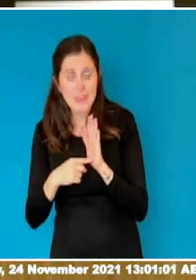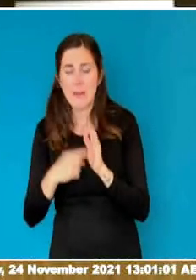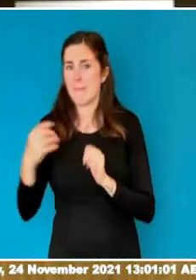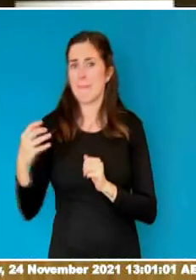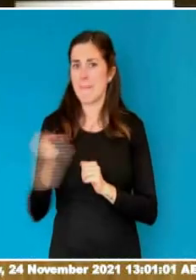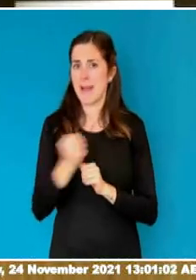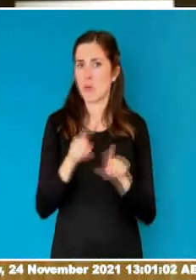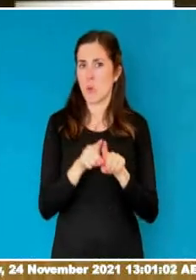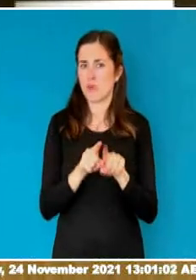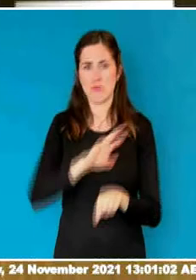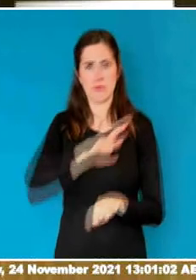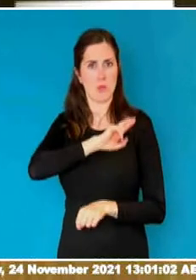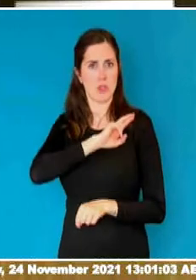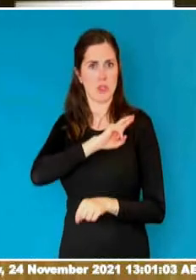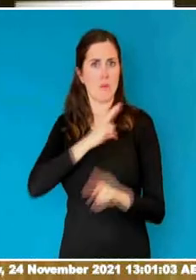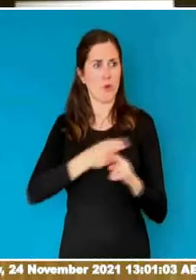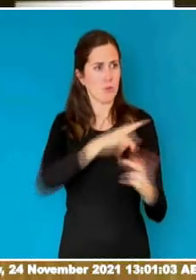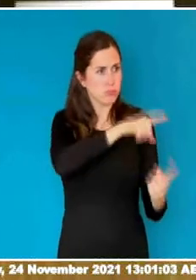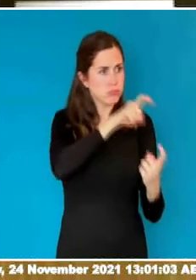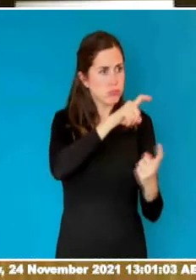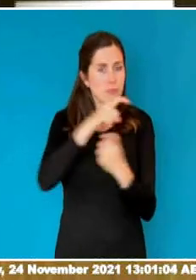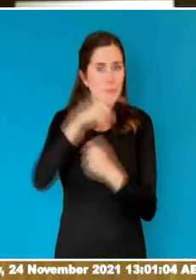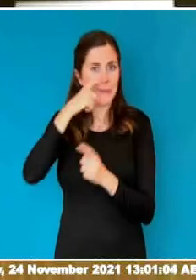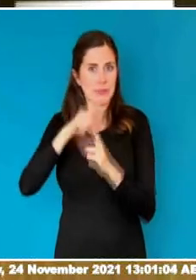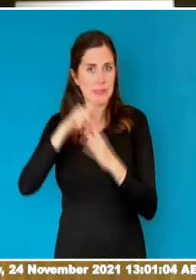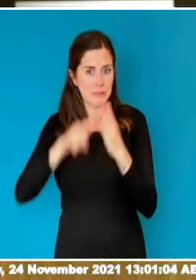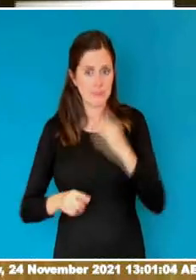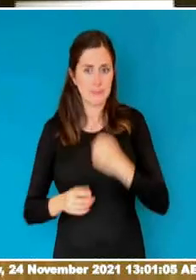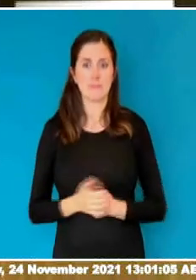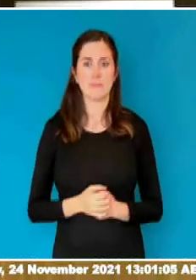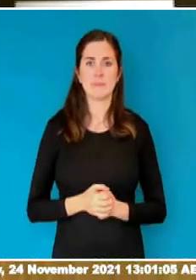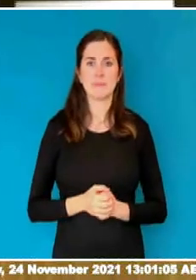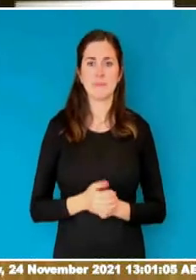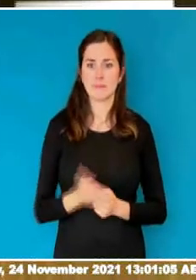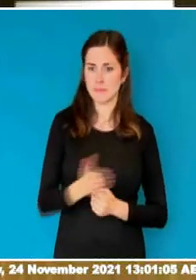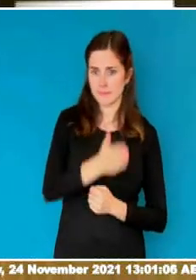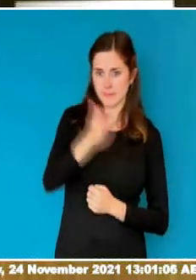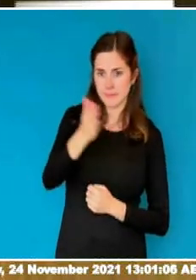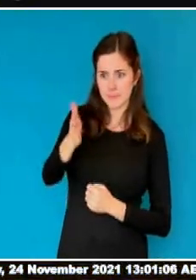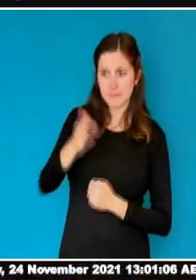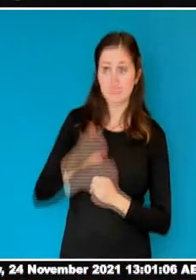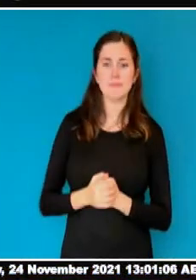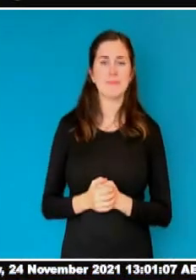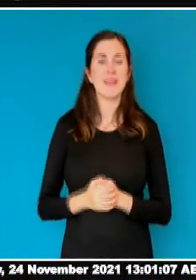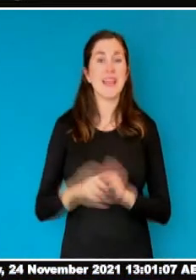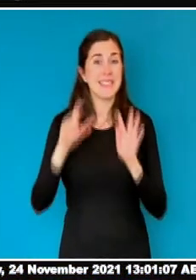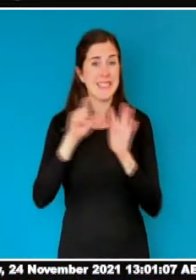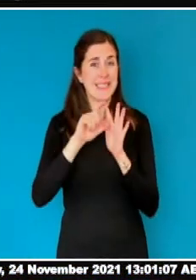accountable as well. COMMISSIONER GALBALLY: And Mr Hudson, a similar question to you as